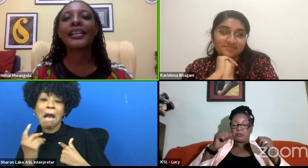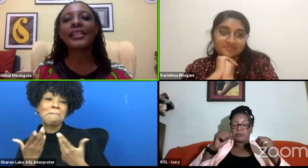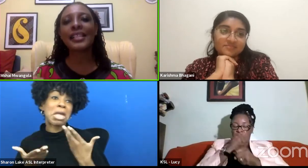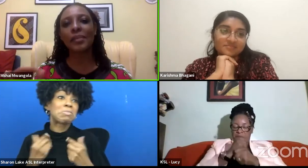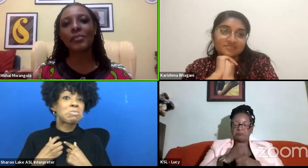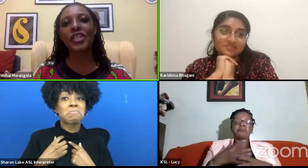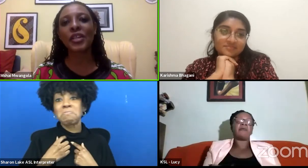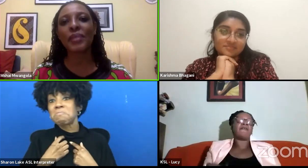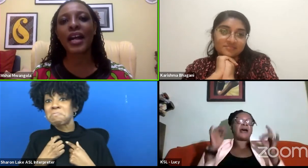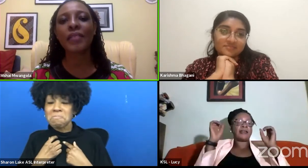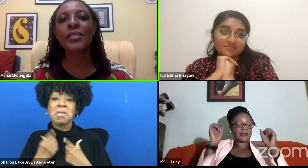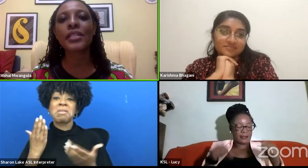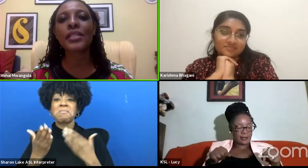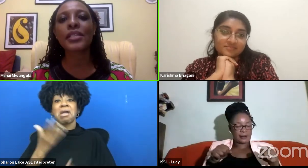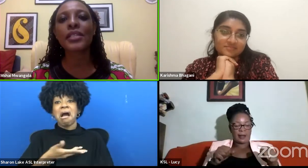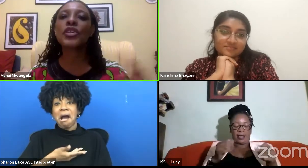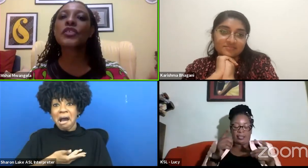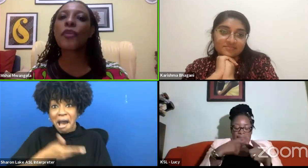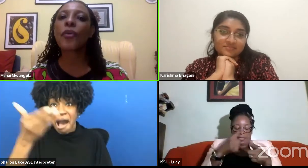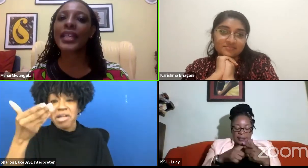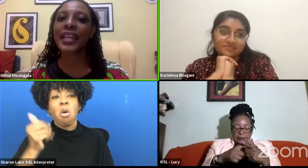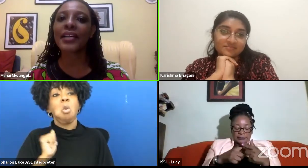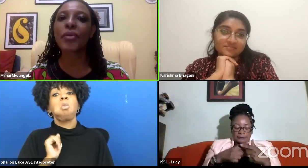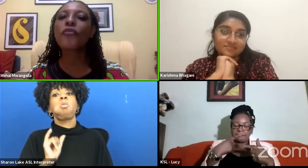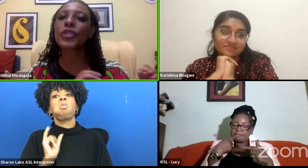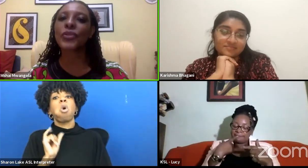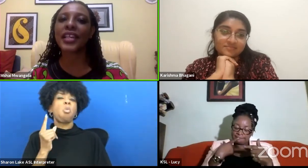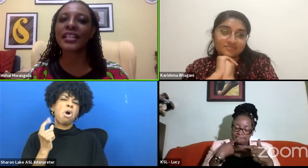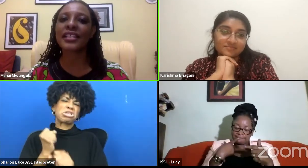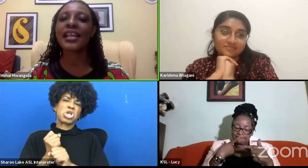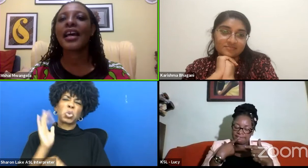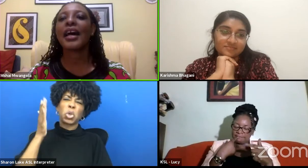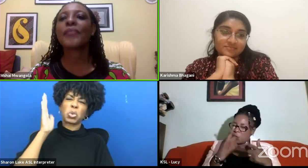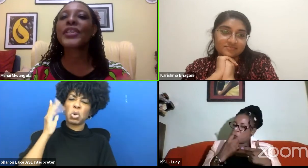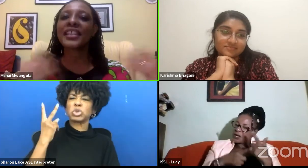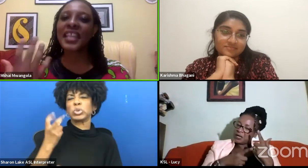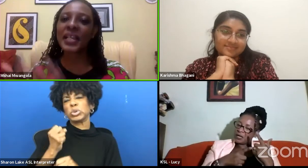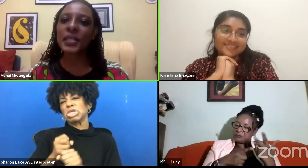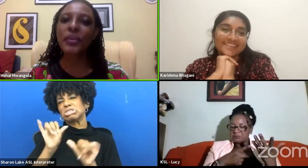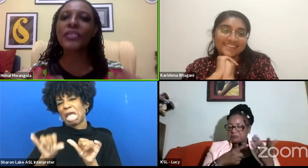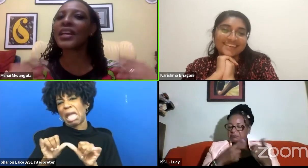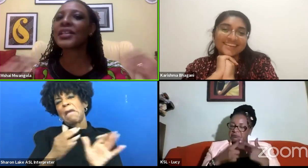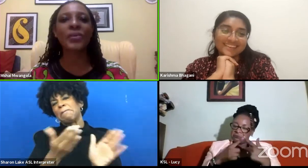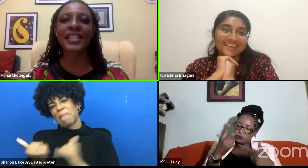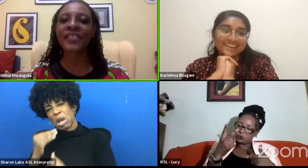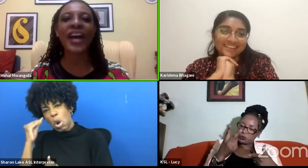And then the temptation becomes, let me go just for one year or for two years to get the experience or whatever